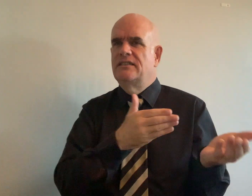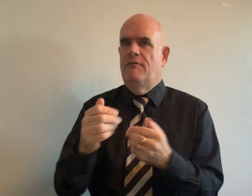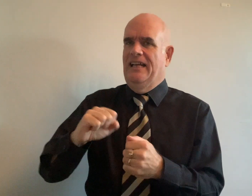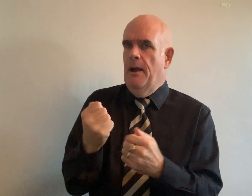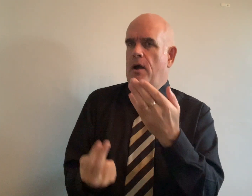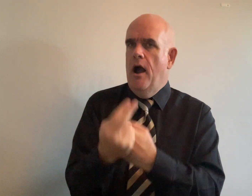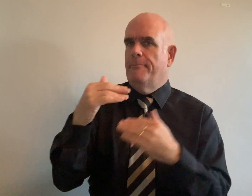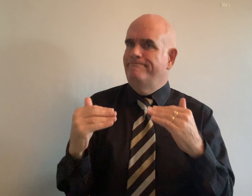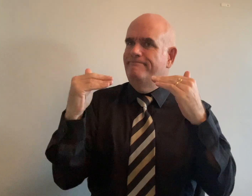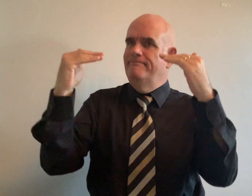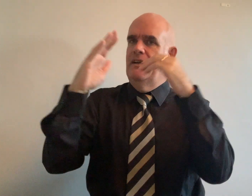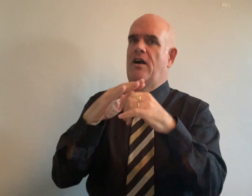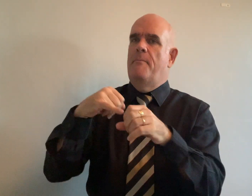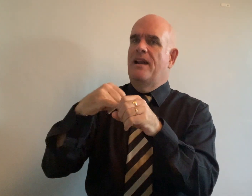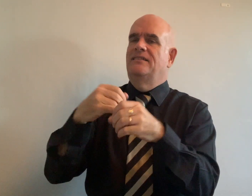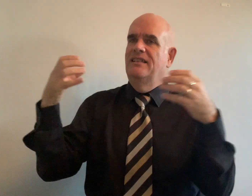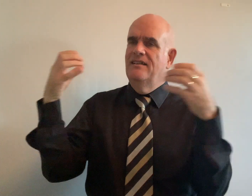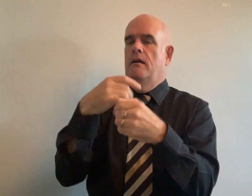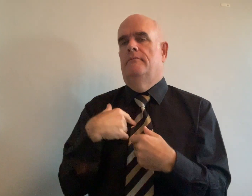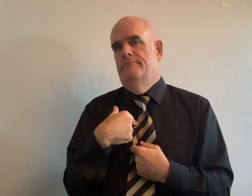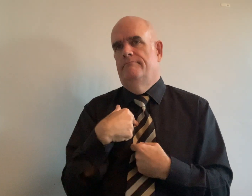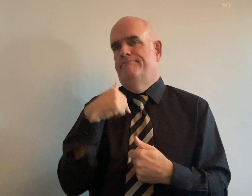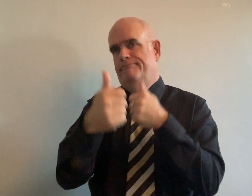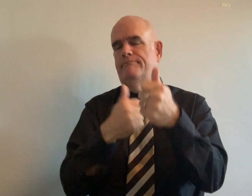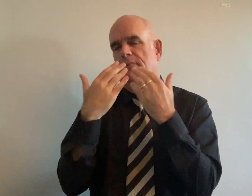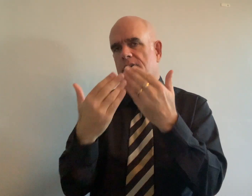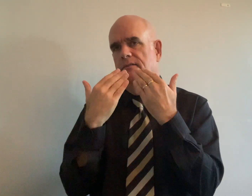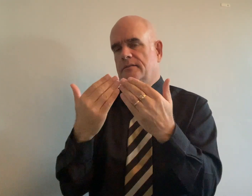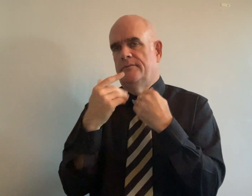maintaining the settings for medical care, buíochas ó chroí.